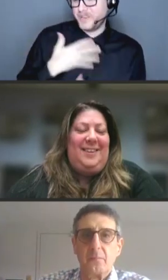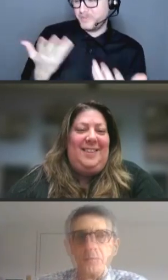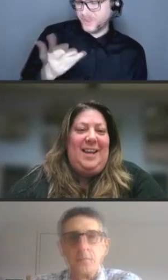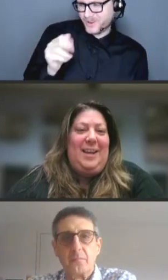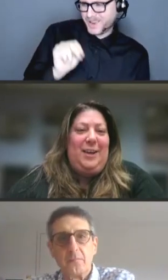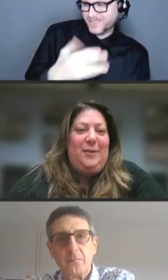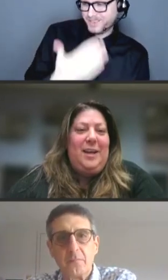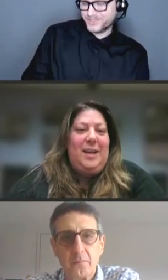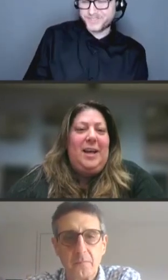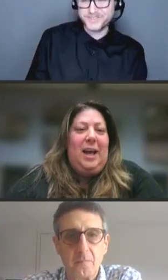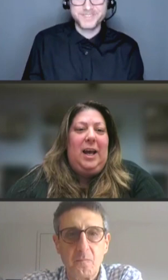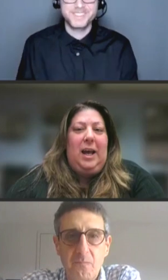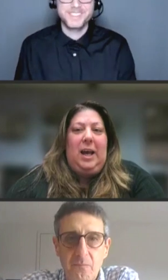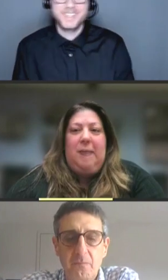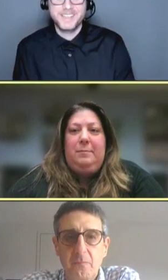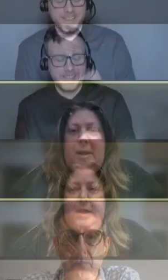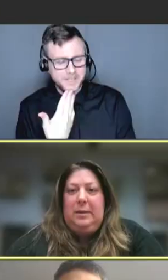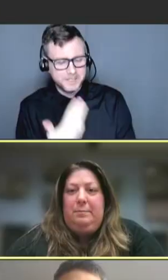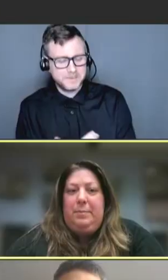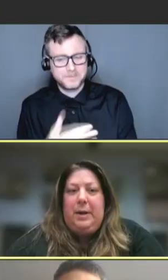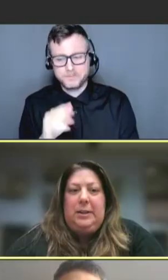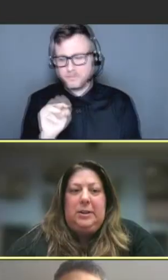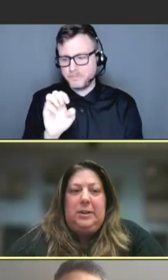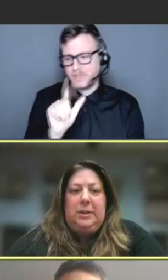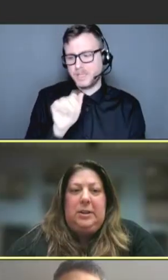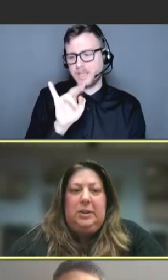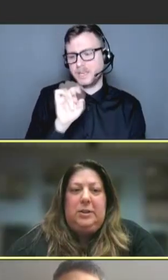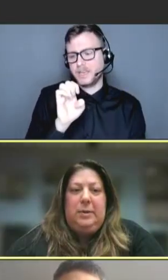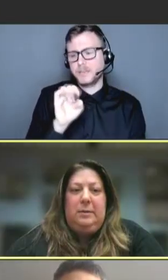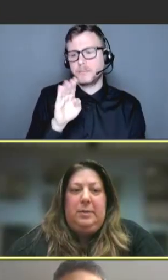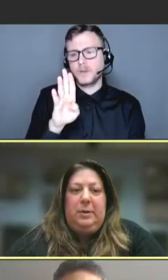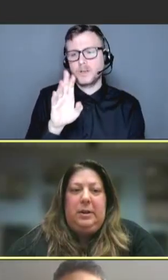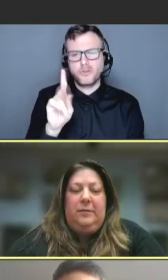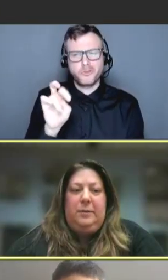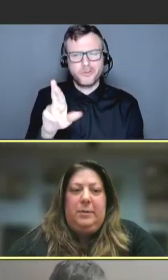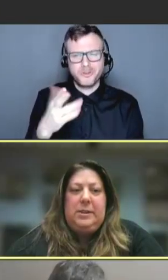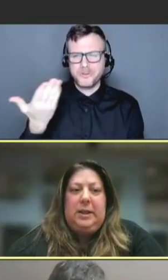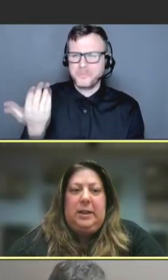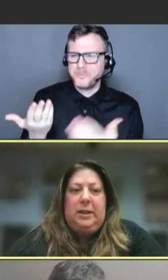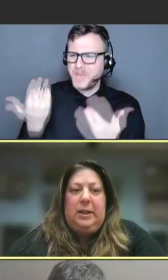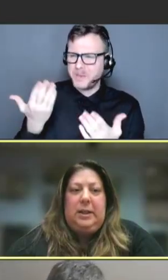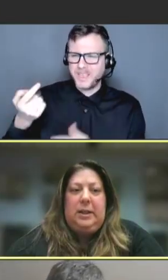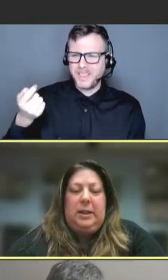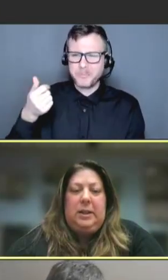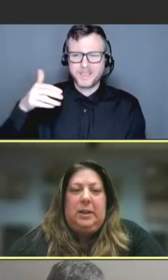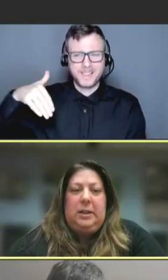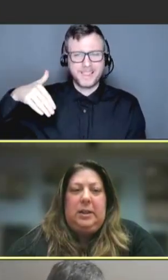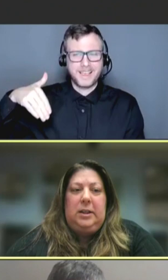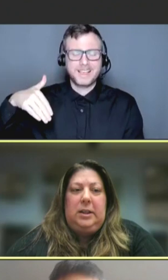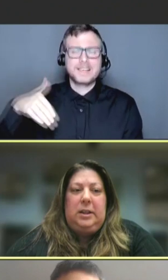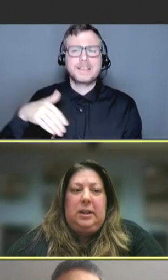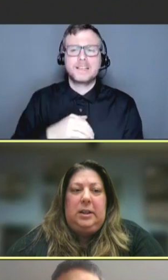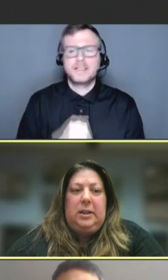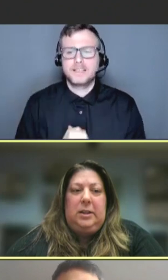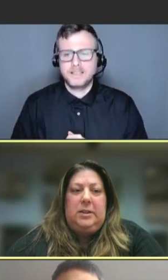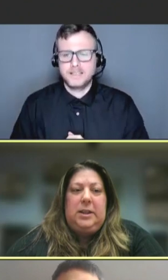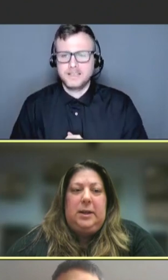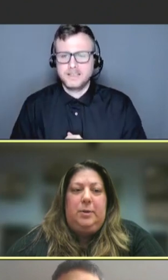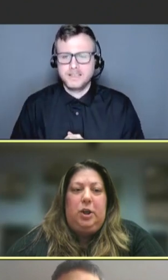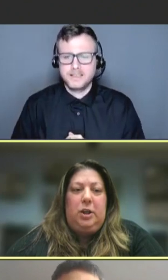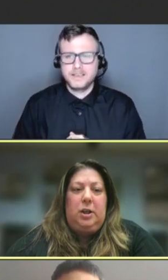Ann Aikin: Thank you. Melody Butler? She might be running a few minutes late. Tim Cooke?